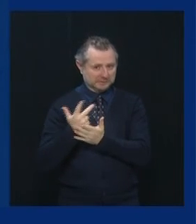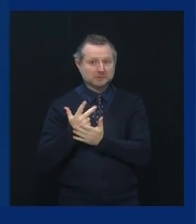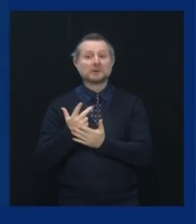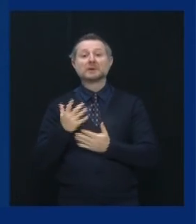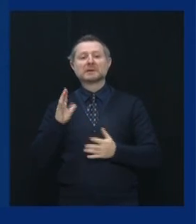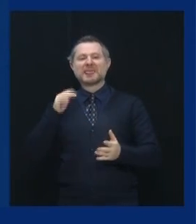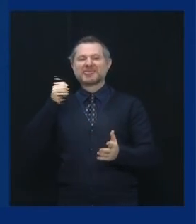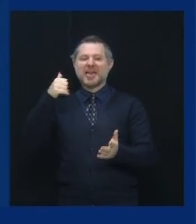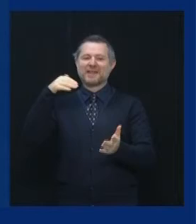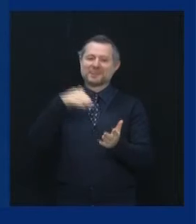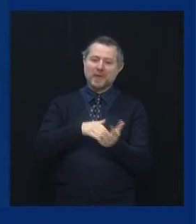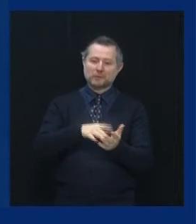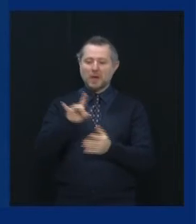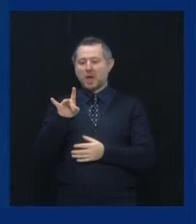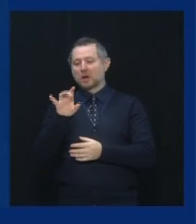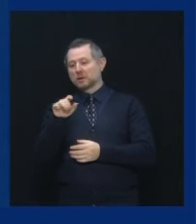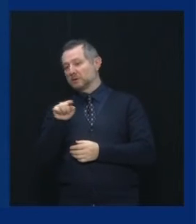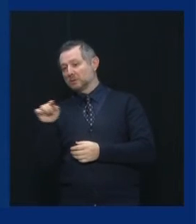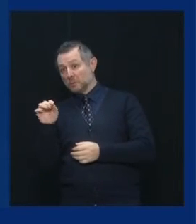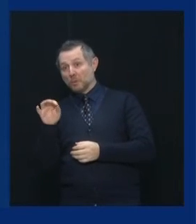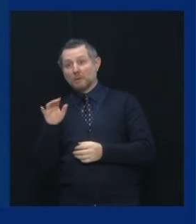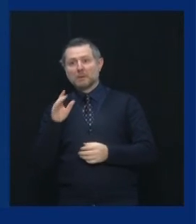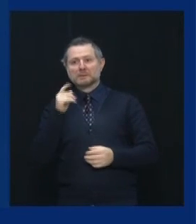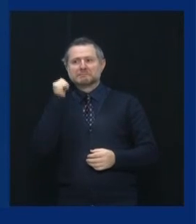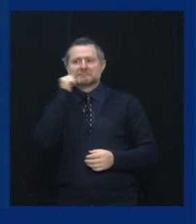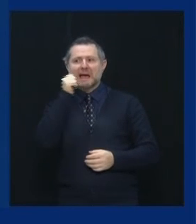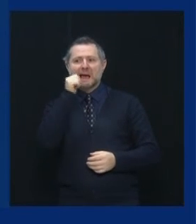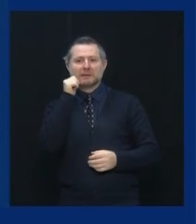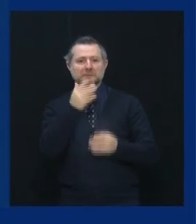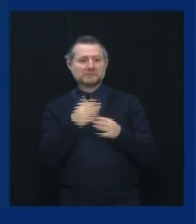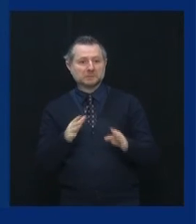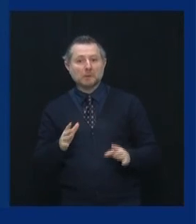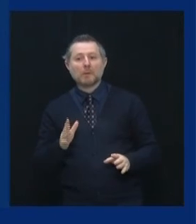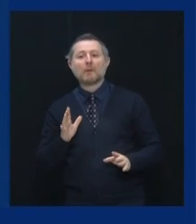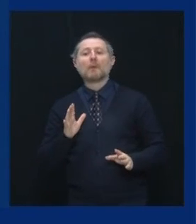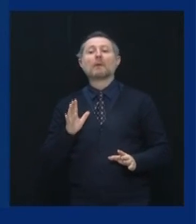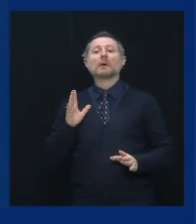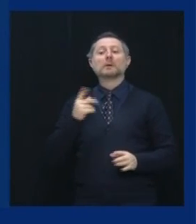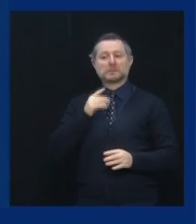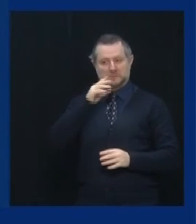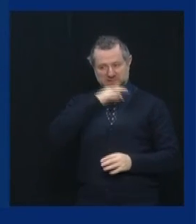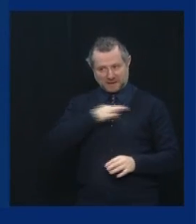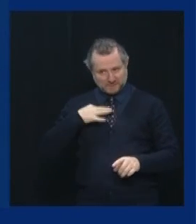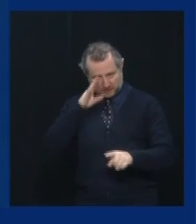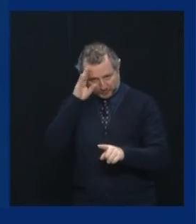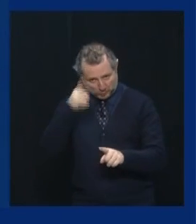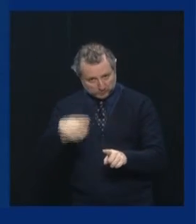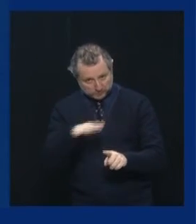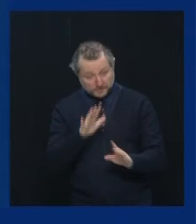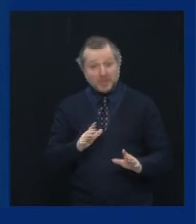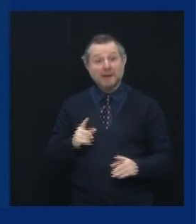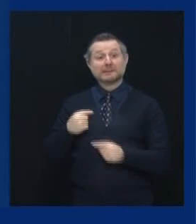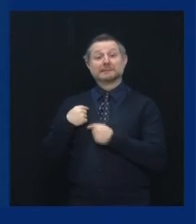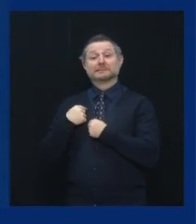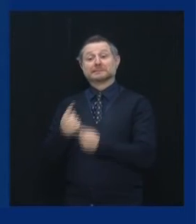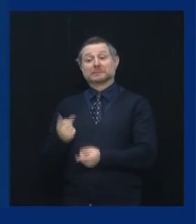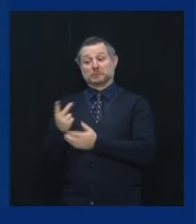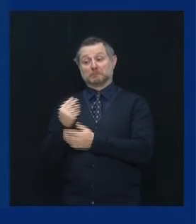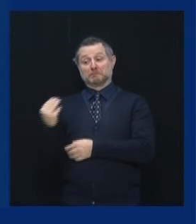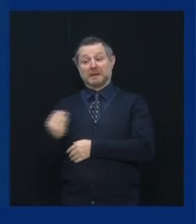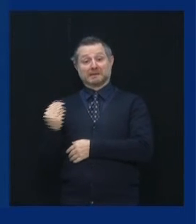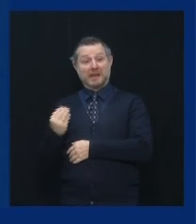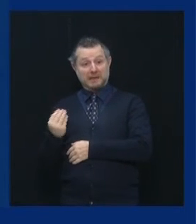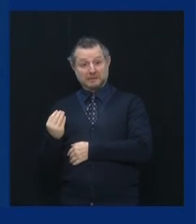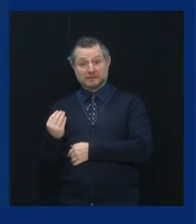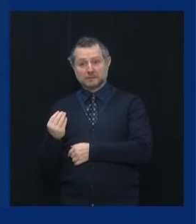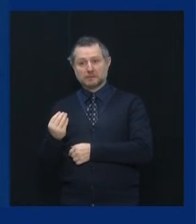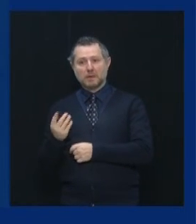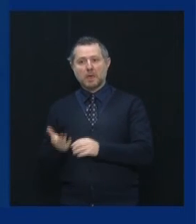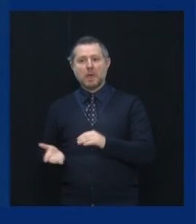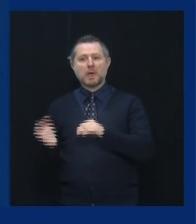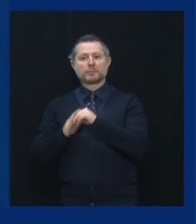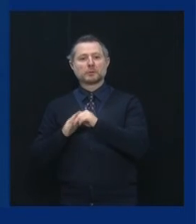OVER THE PAST THREE WEEKS WAS